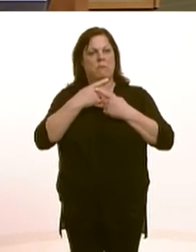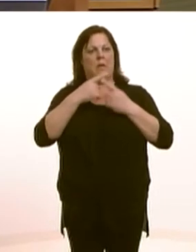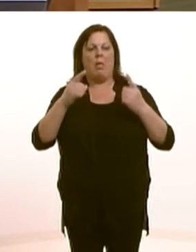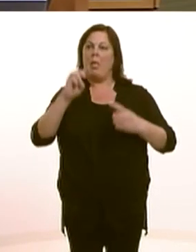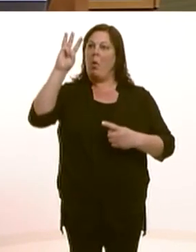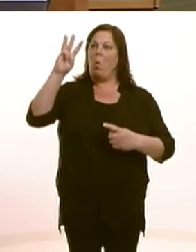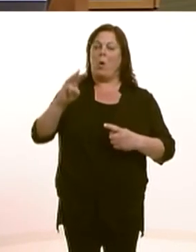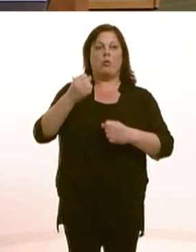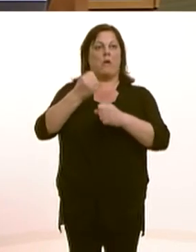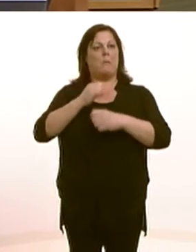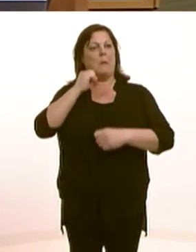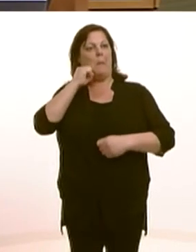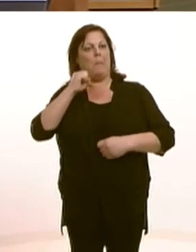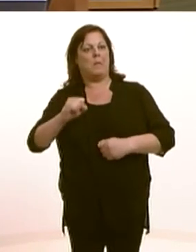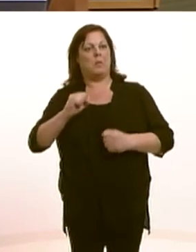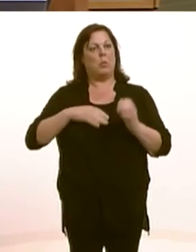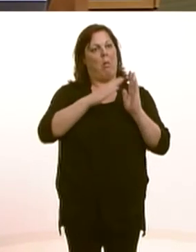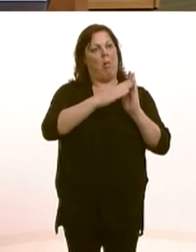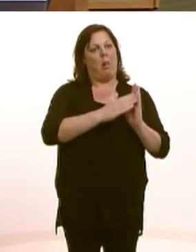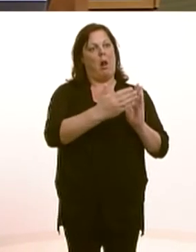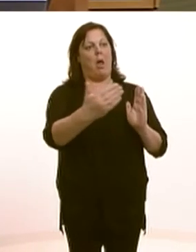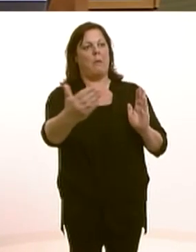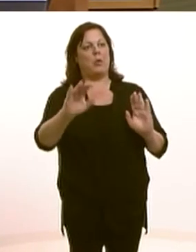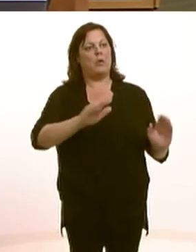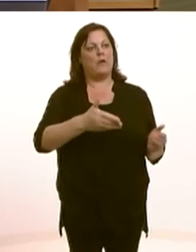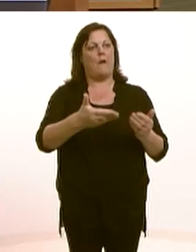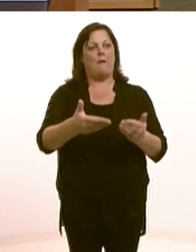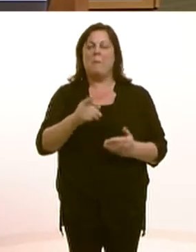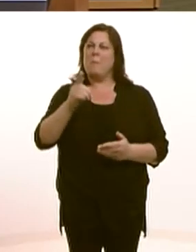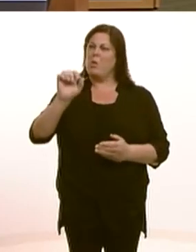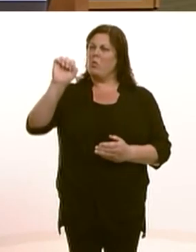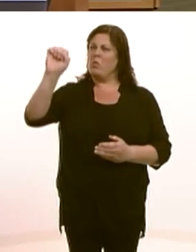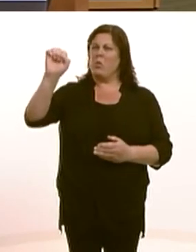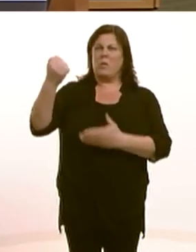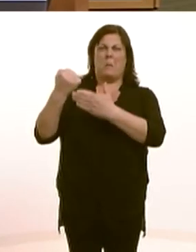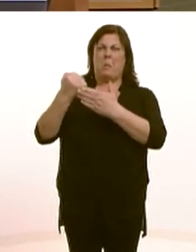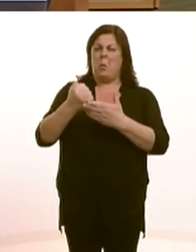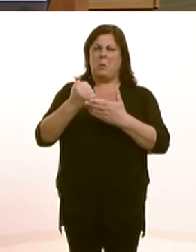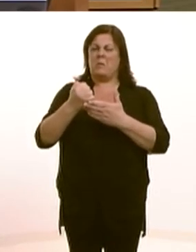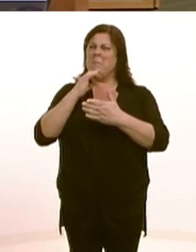commitment to library services, your support is of little comfort to those communities